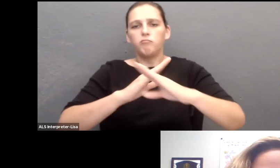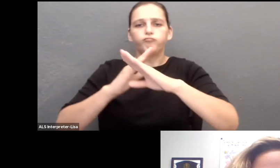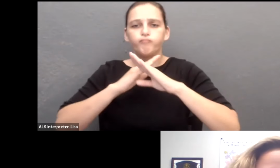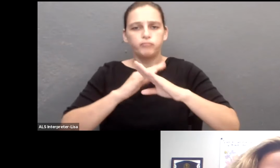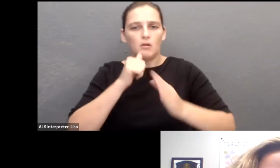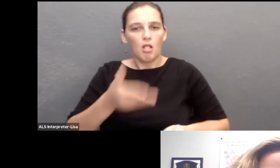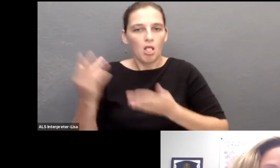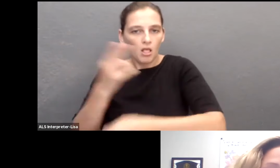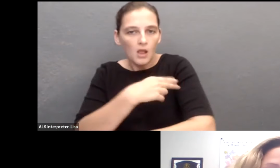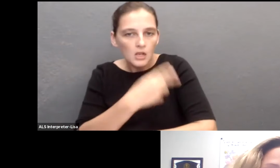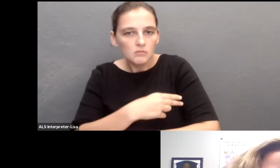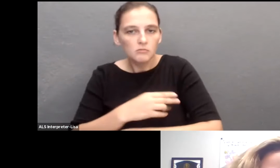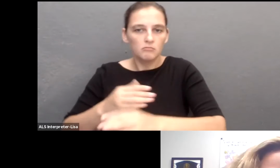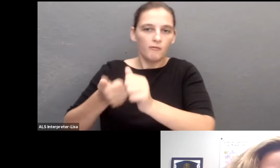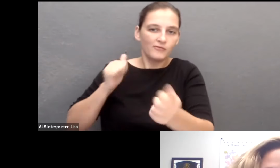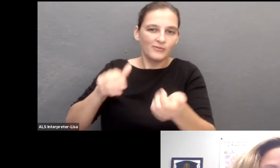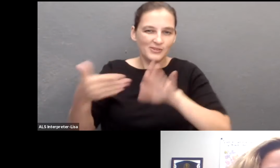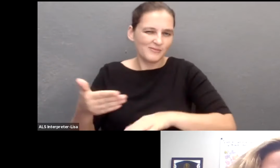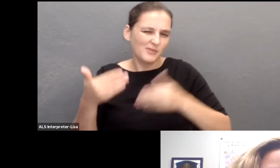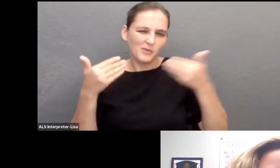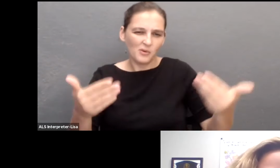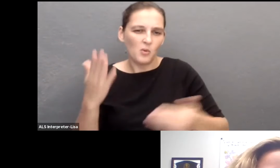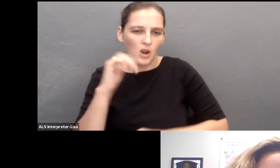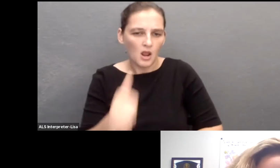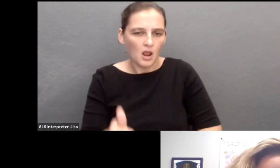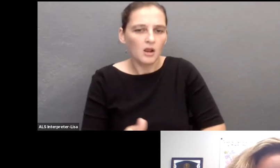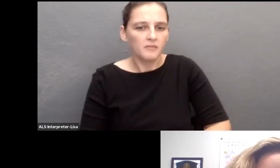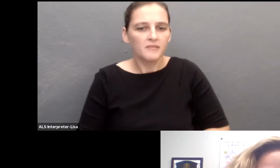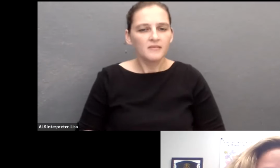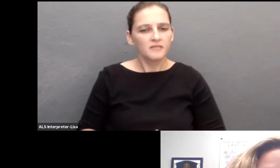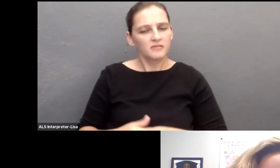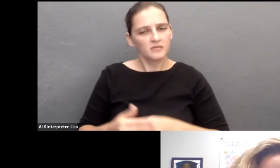So it's kind of really a why not, right? Why would you not take the extra step to protect